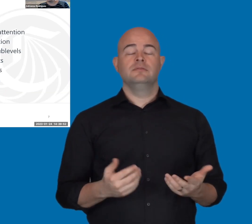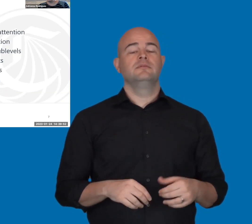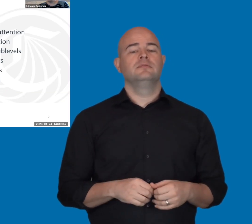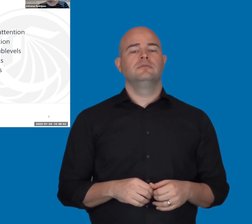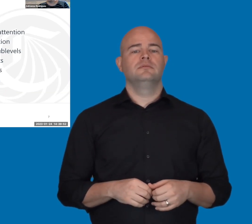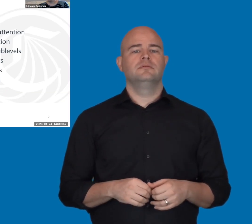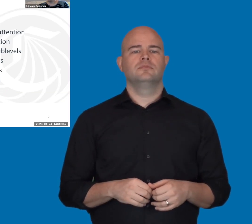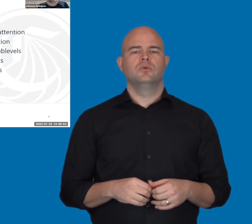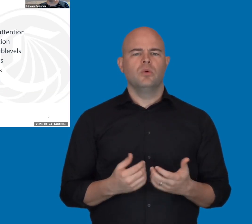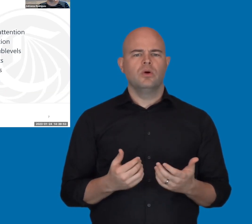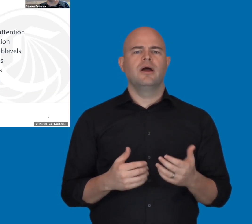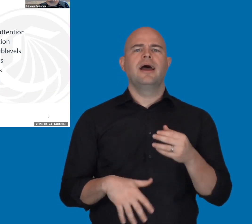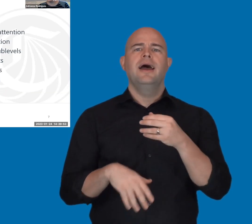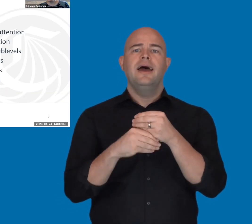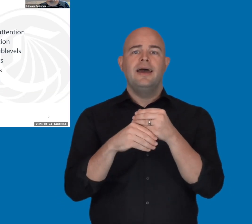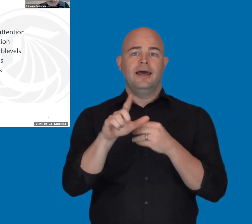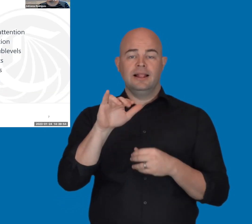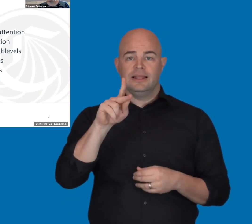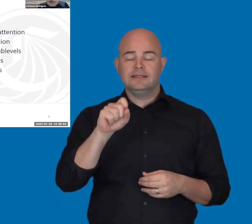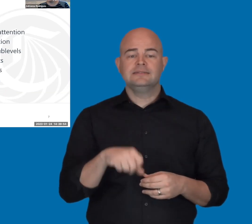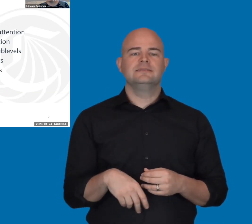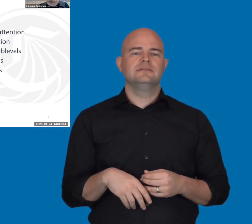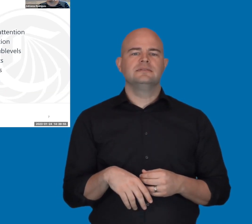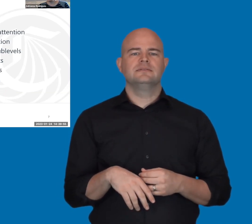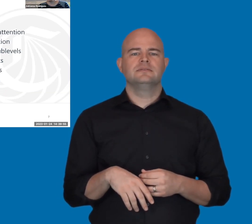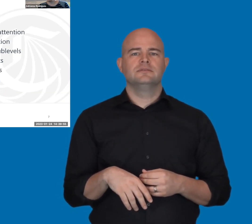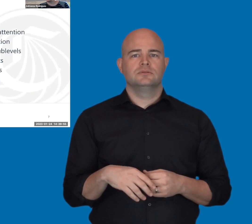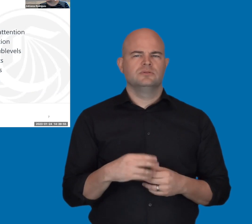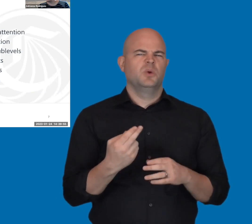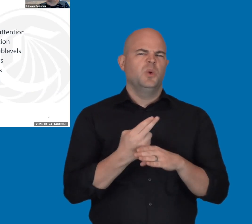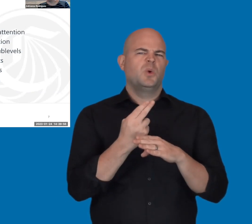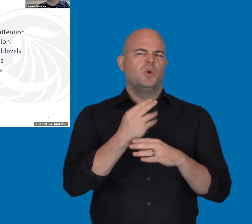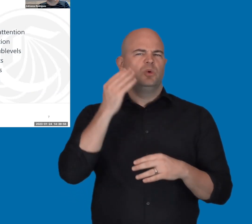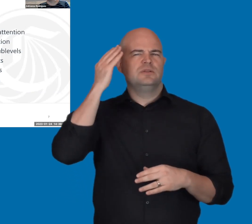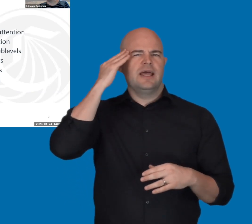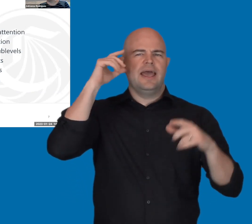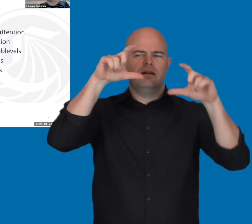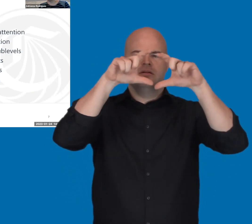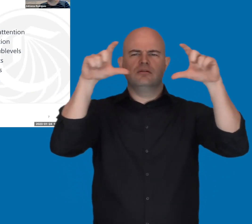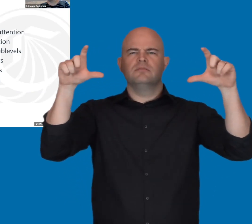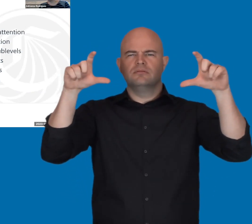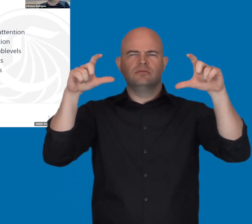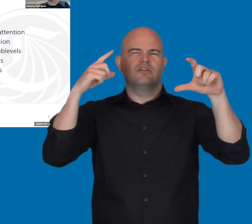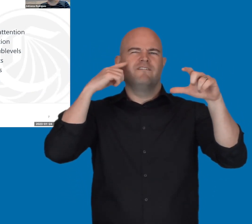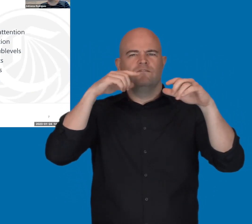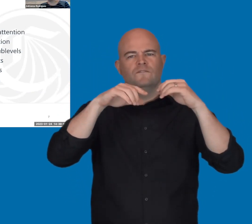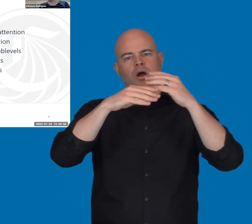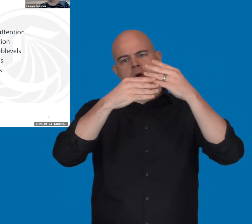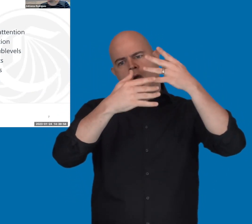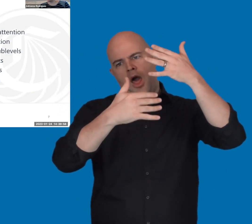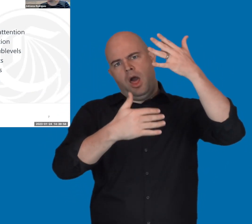You want to use headers to break up long lists. You don't want to use lists just to draw attention.